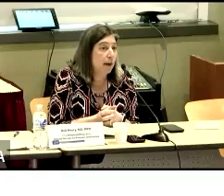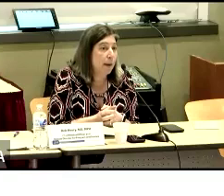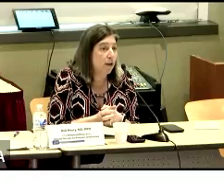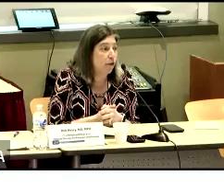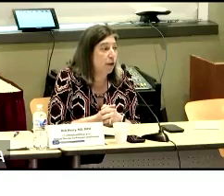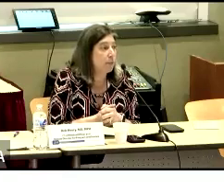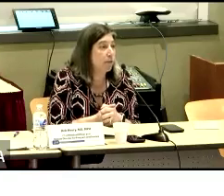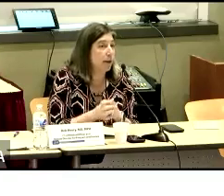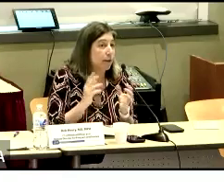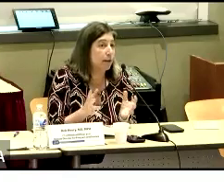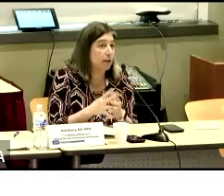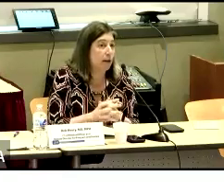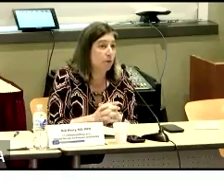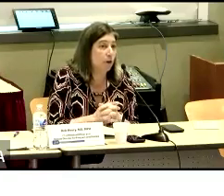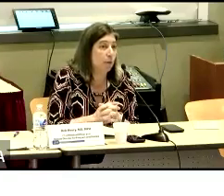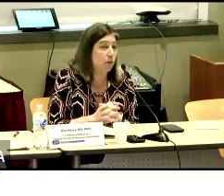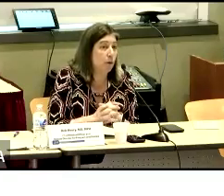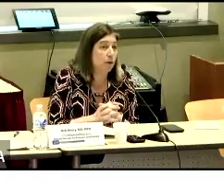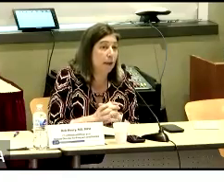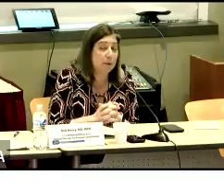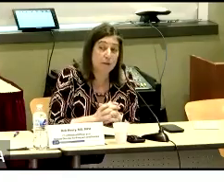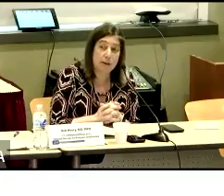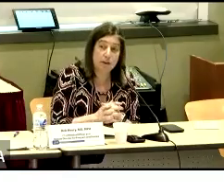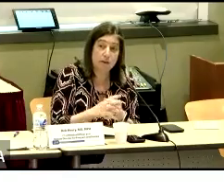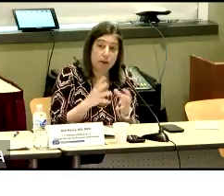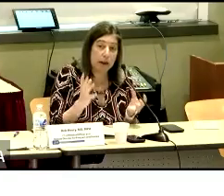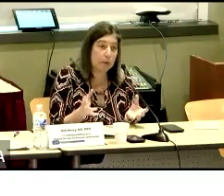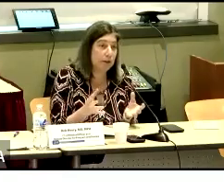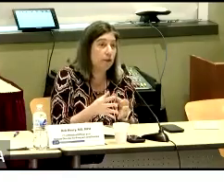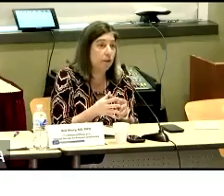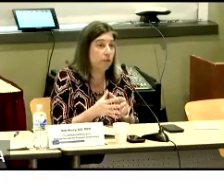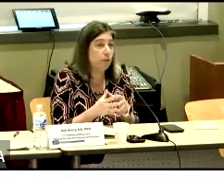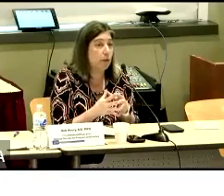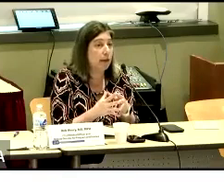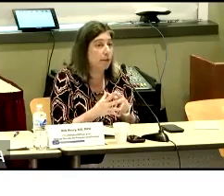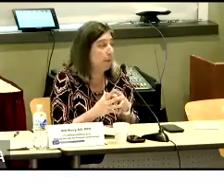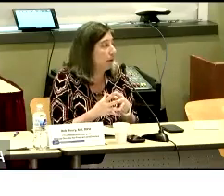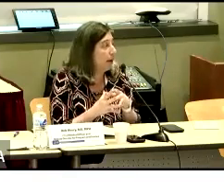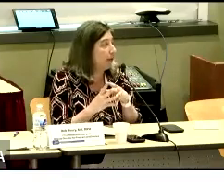I know Charlene presented to you all before on collaborative initiatives. The collaborative initiatives related to mental health --